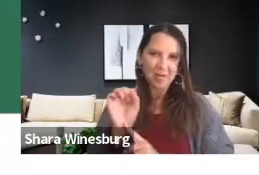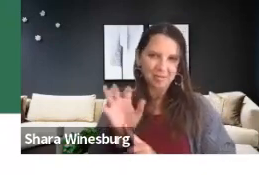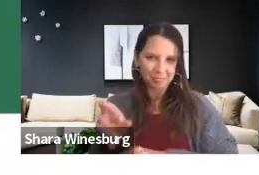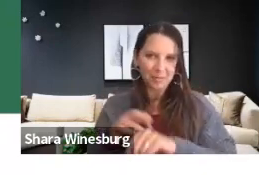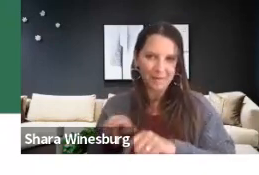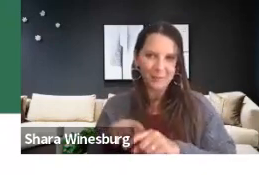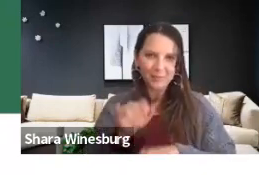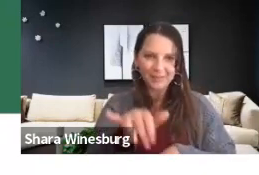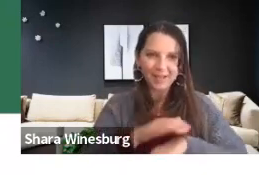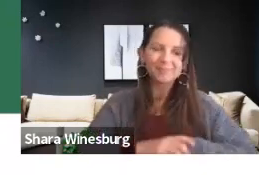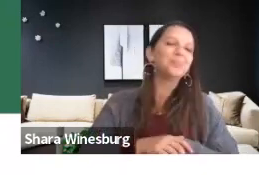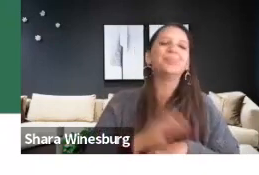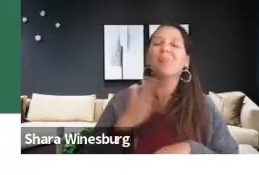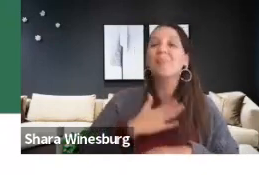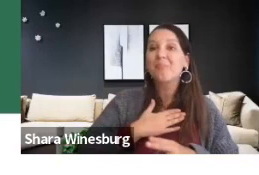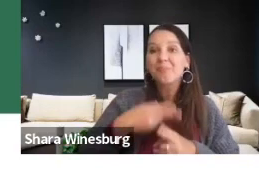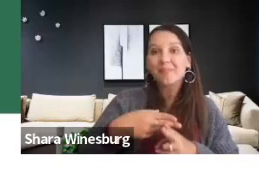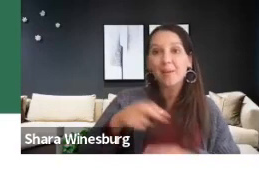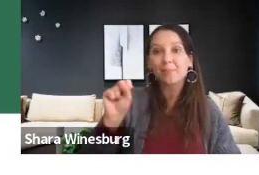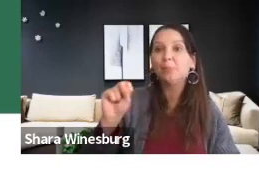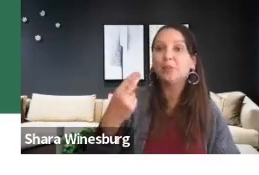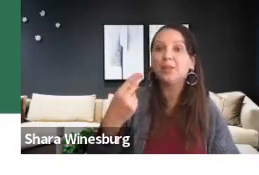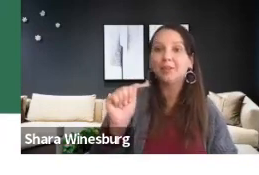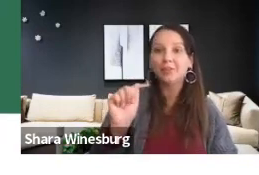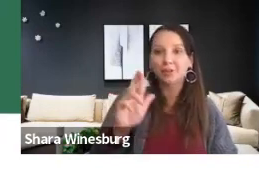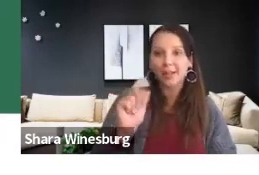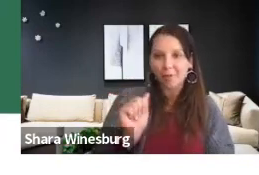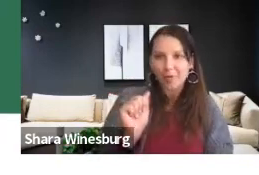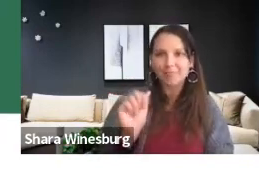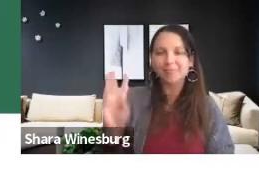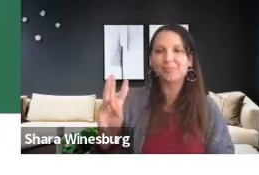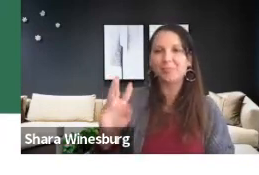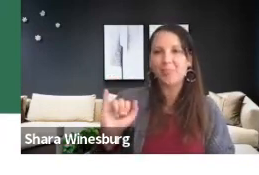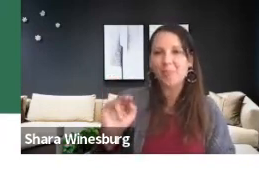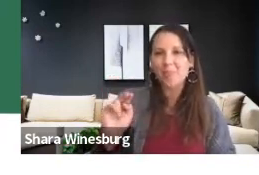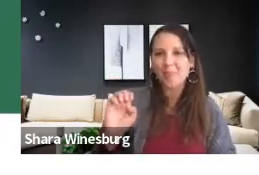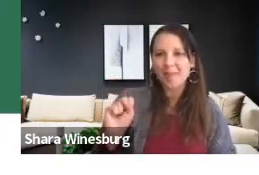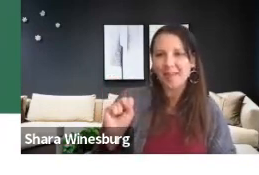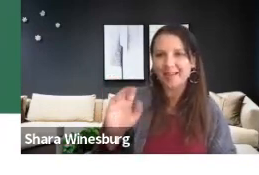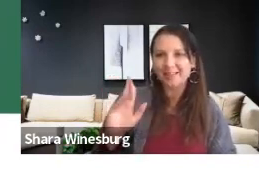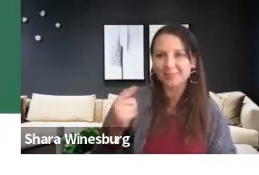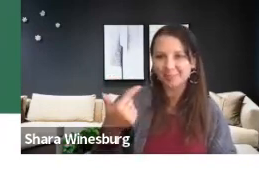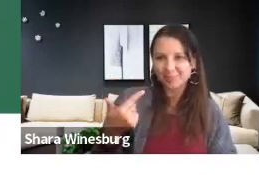My name is Shara Winesburg.